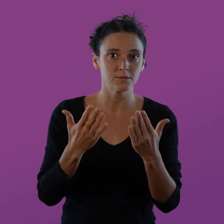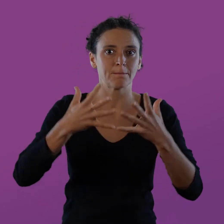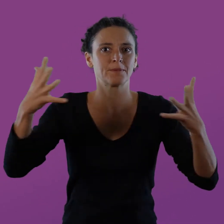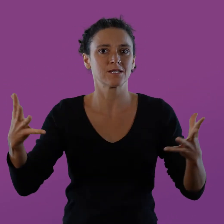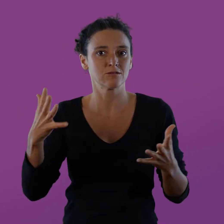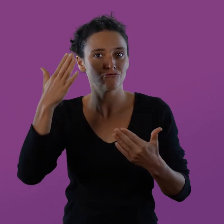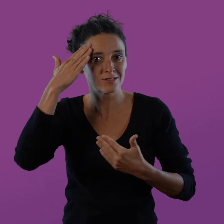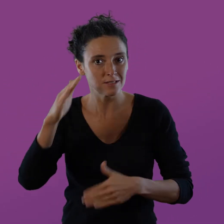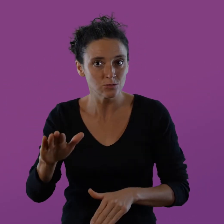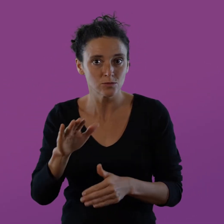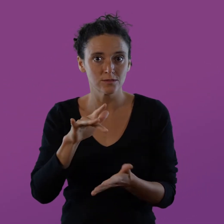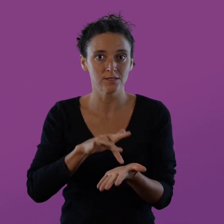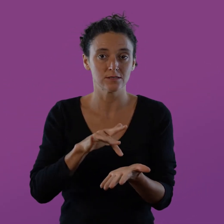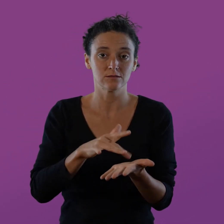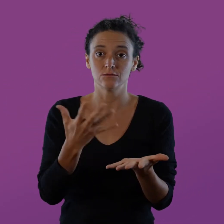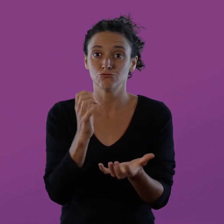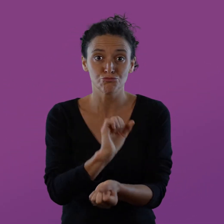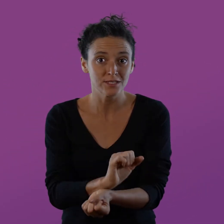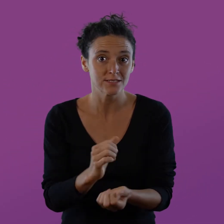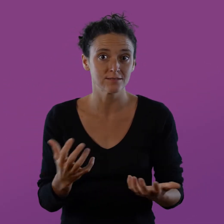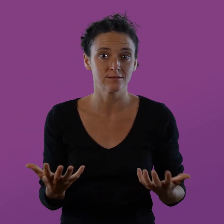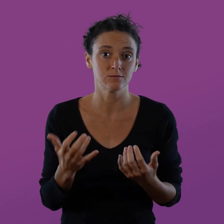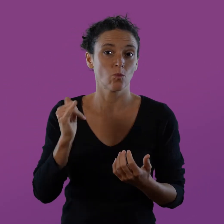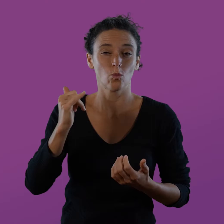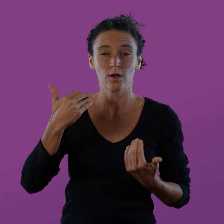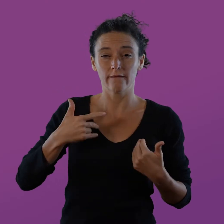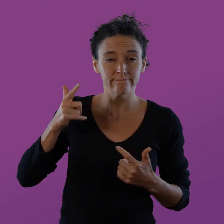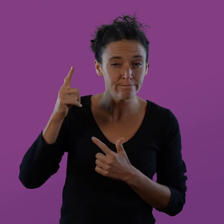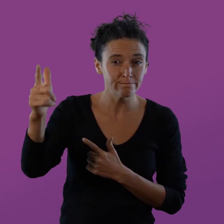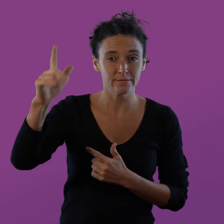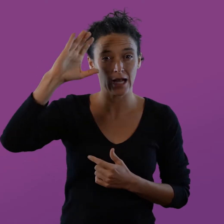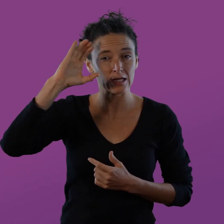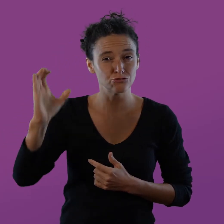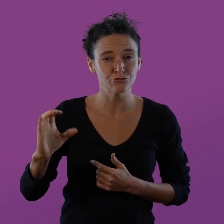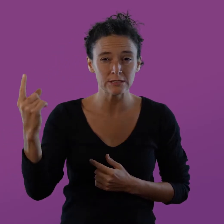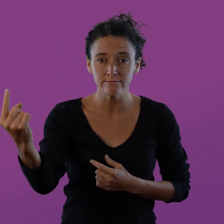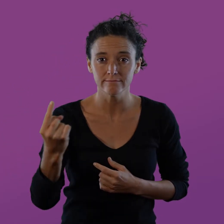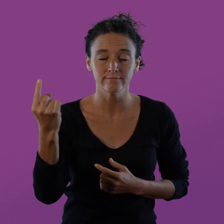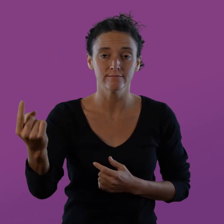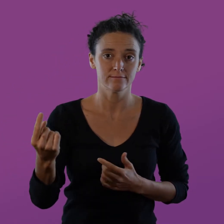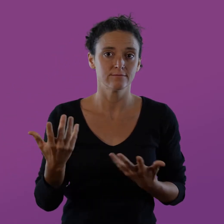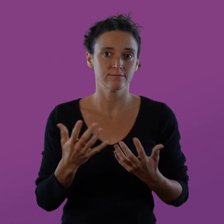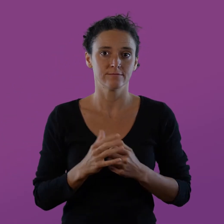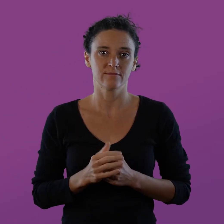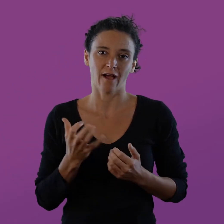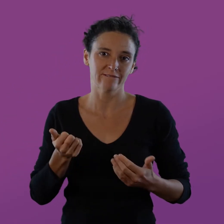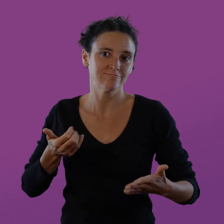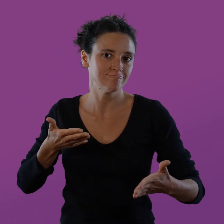(such as boarding houses, some group homes or large residential centres) or people in rural and remote communities may experience -